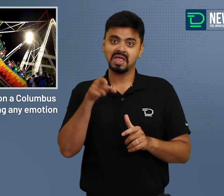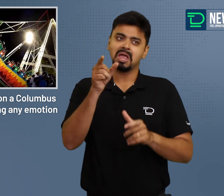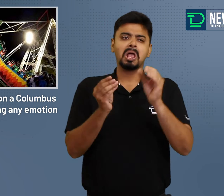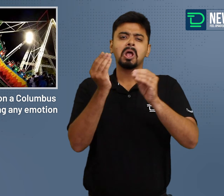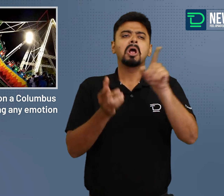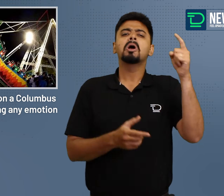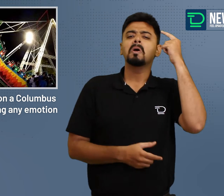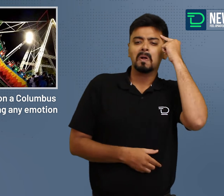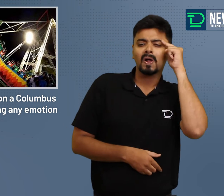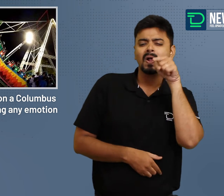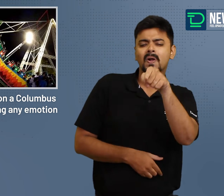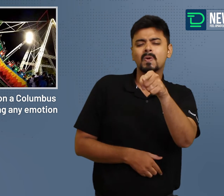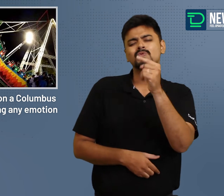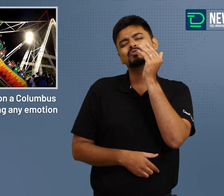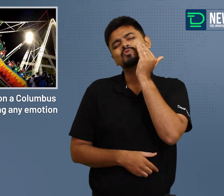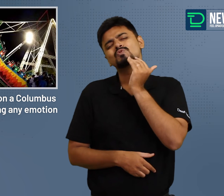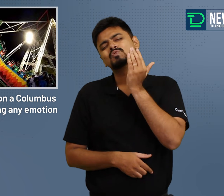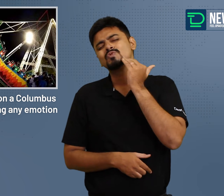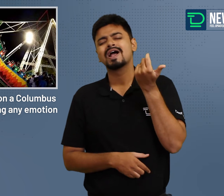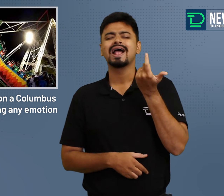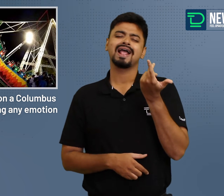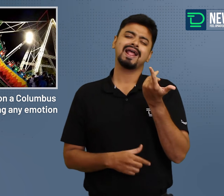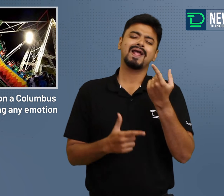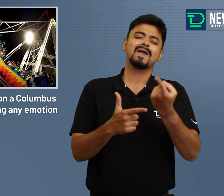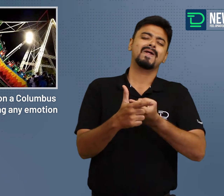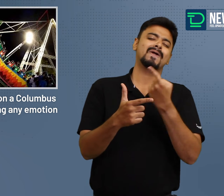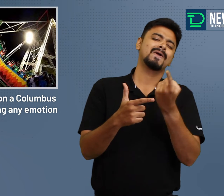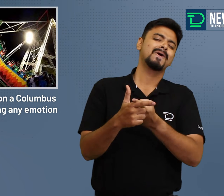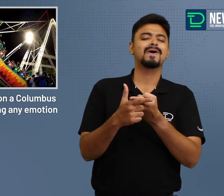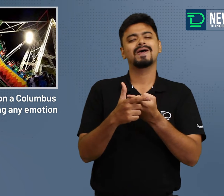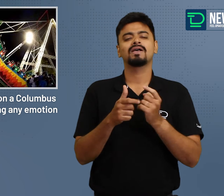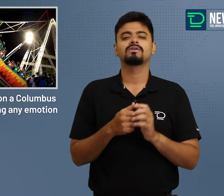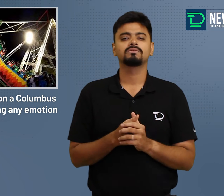Some people think it is too cute and funny.